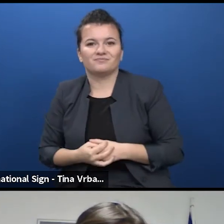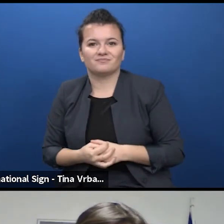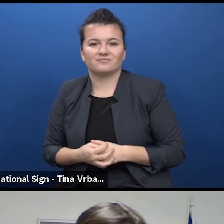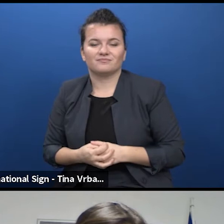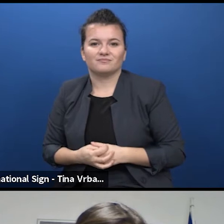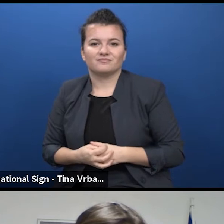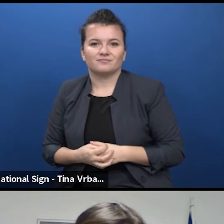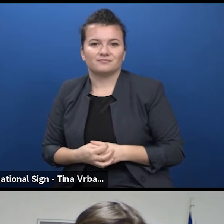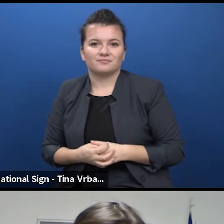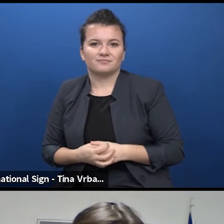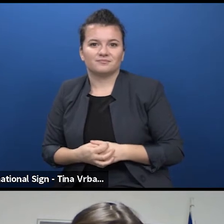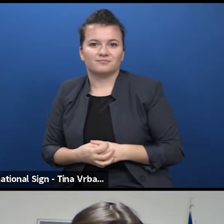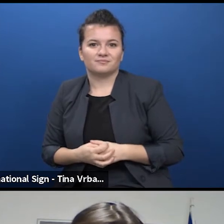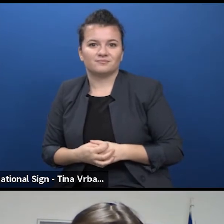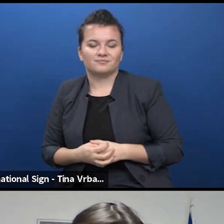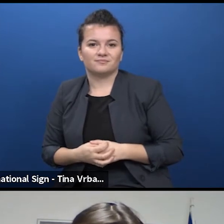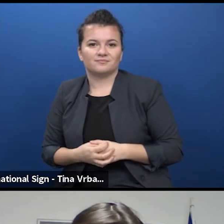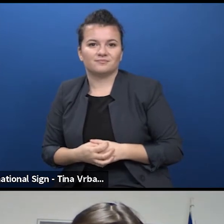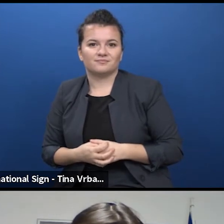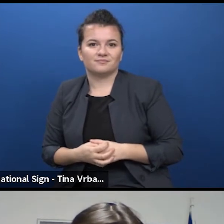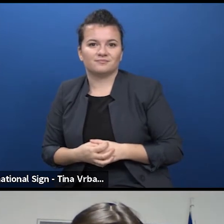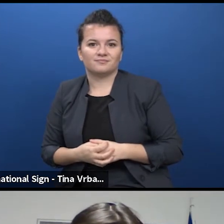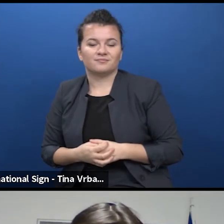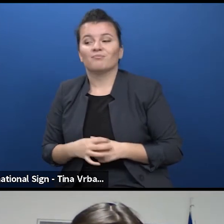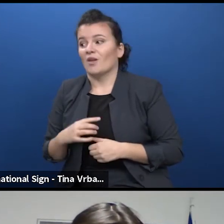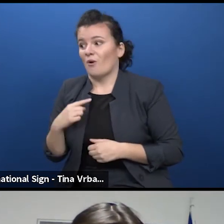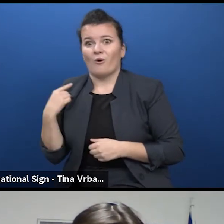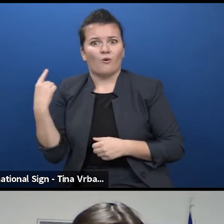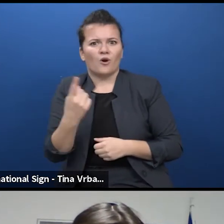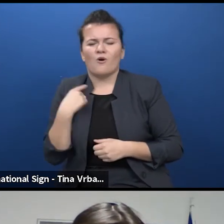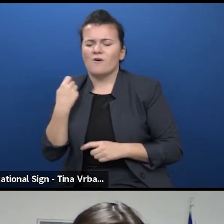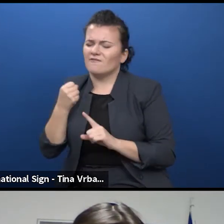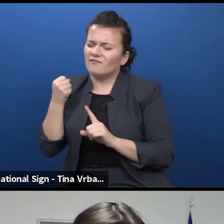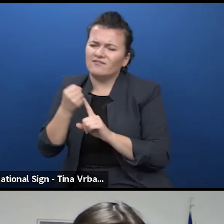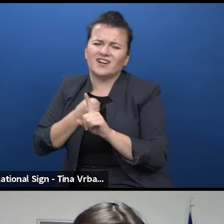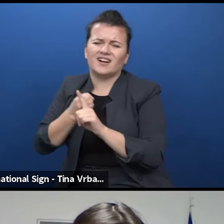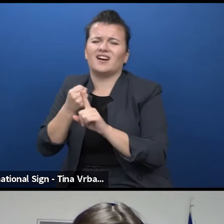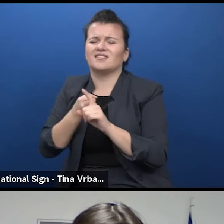So we are all trying to find to make this progress to understand